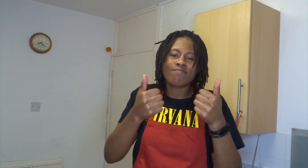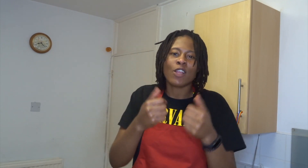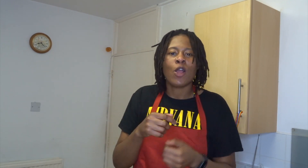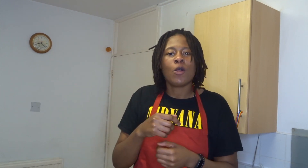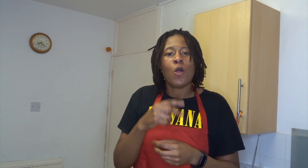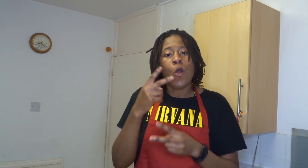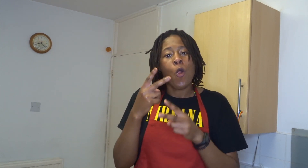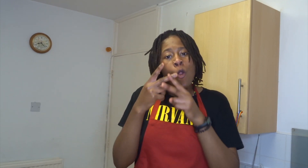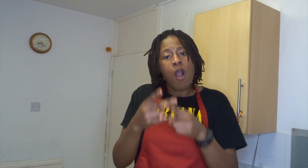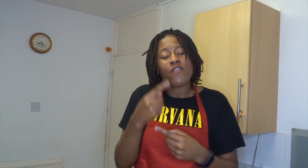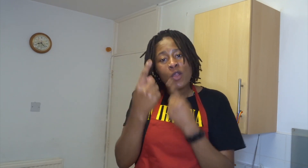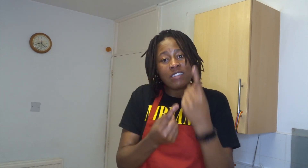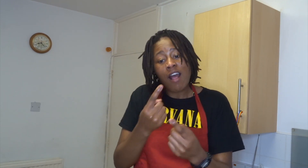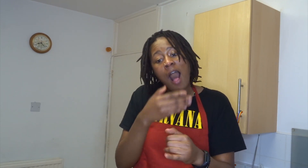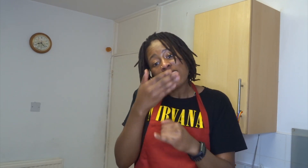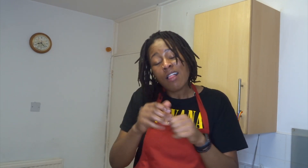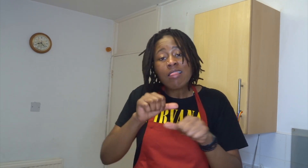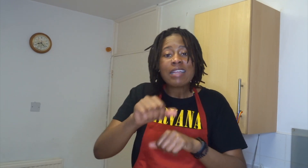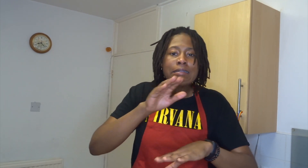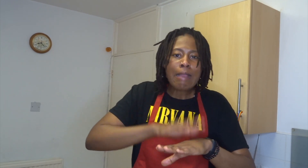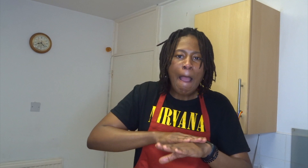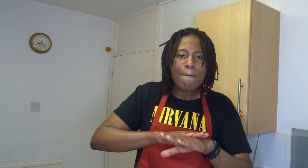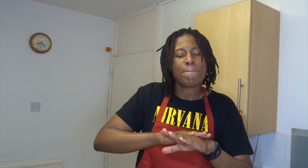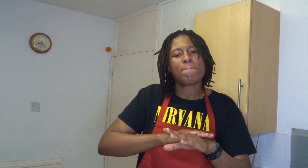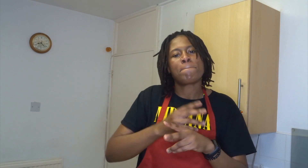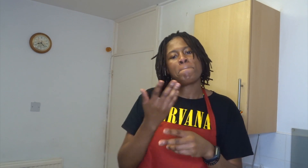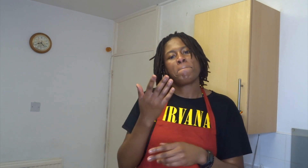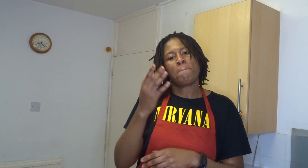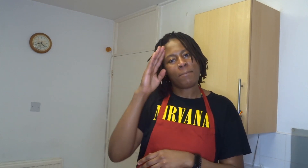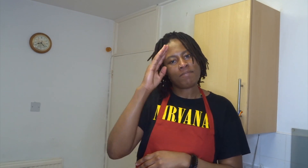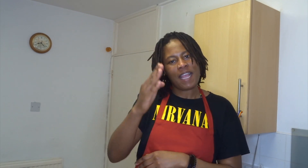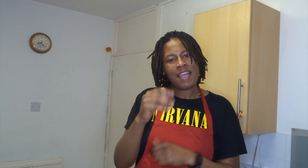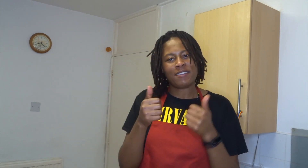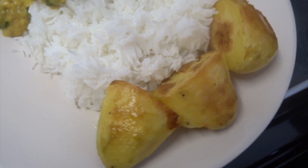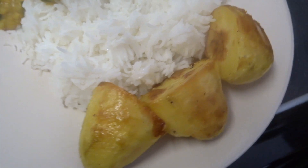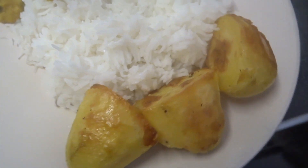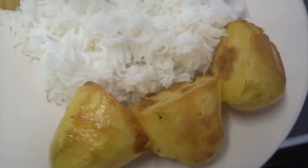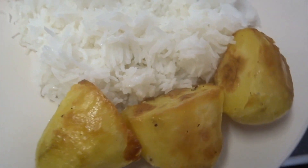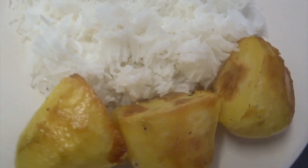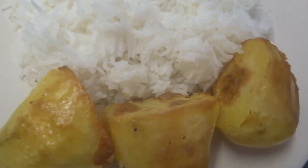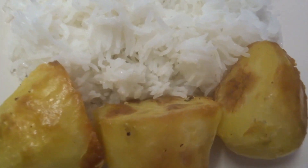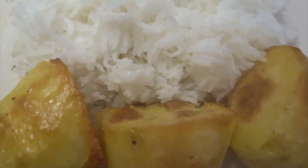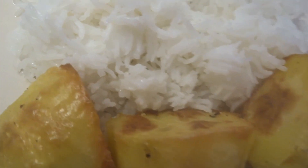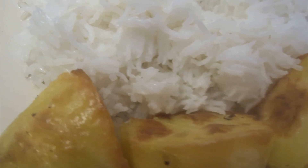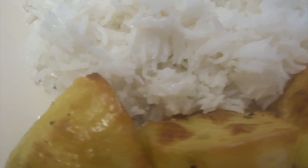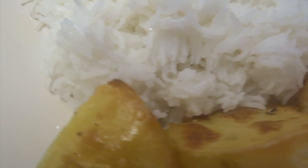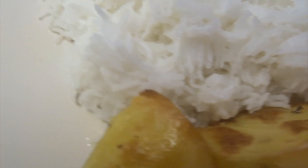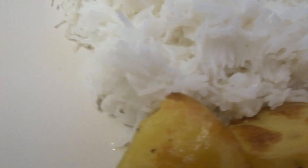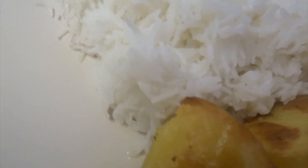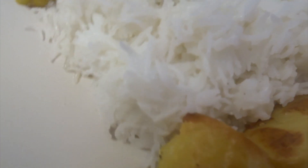I hope this inspires you to create your own meals. Look after yourselves until next time, bye.